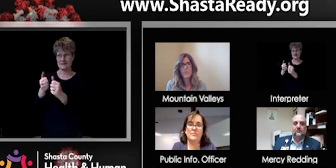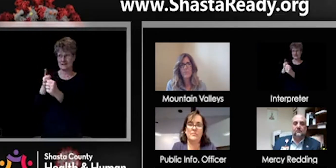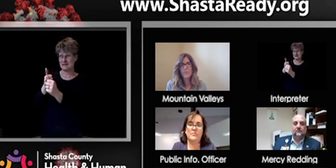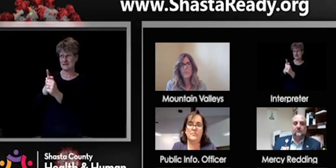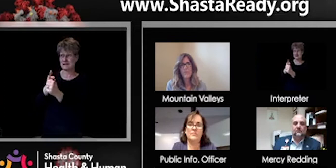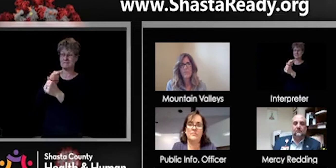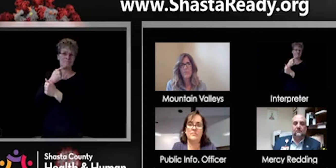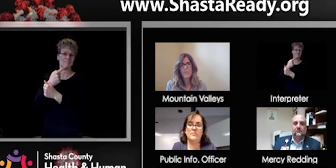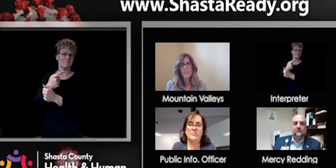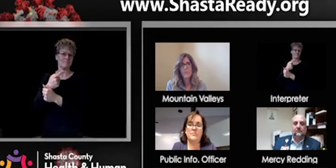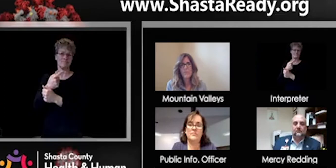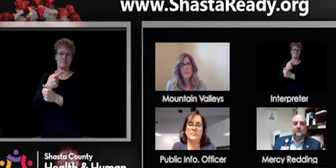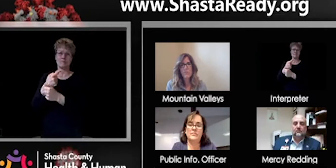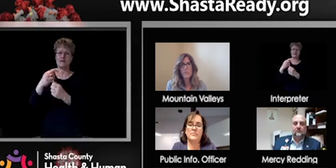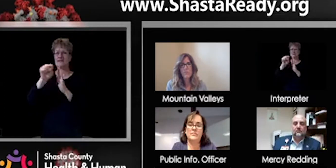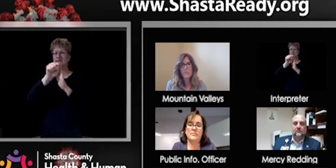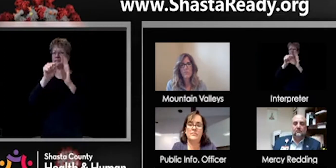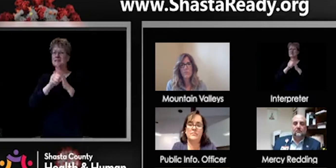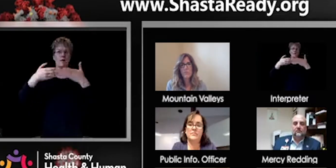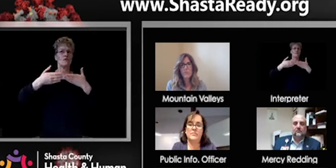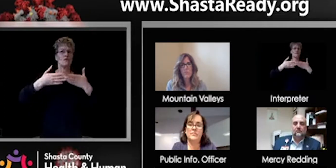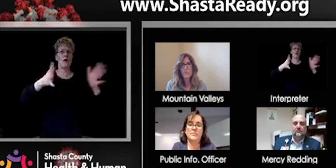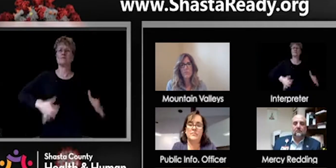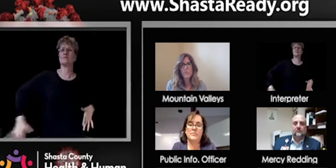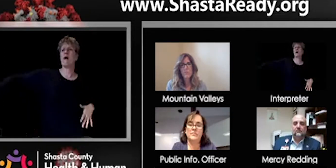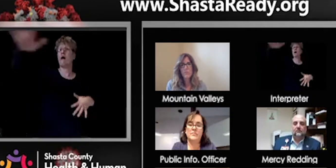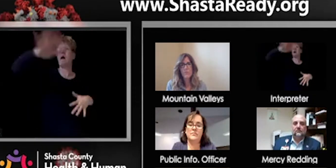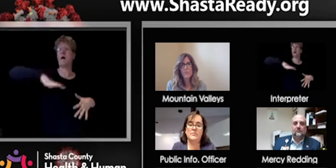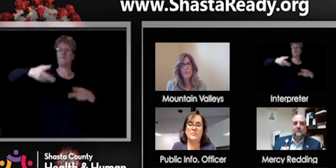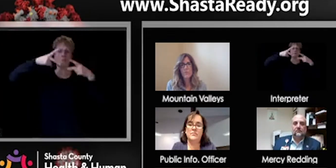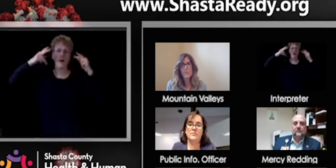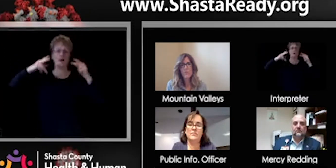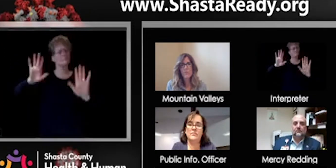order and we’ll see what happens, but we’ll just have to make decisions as this plays